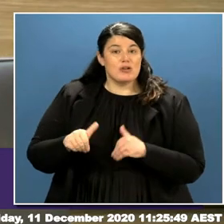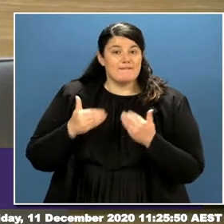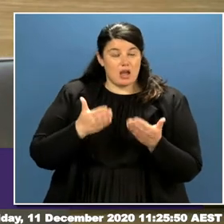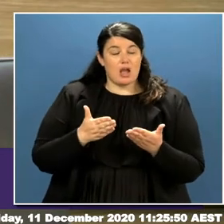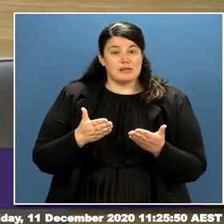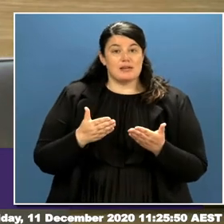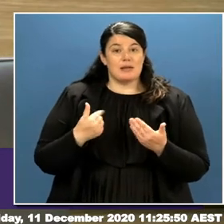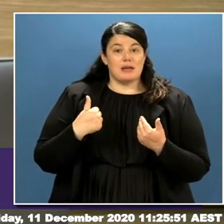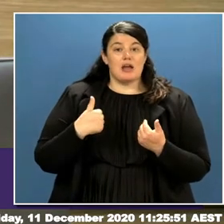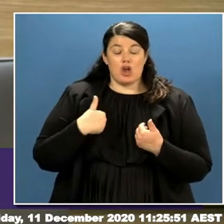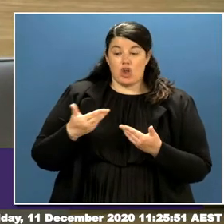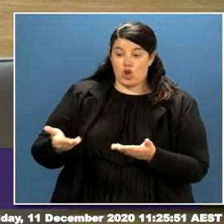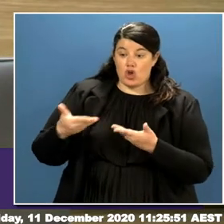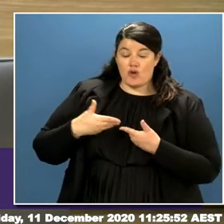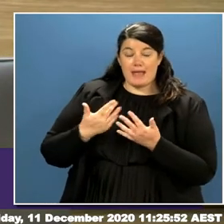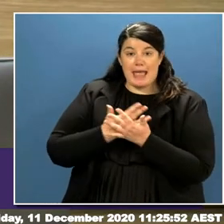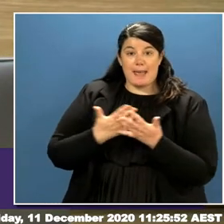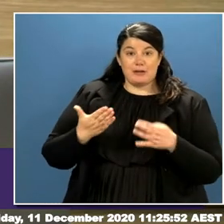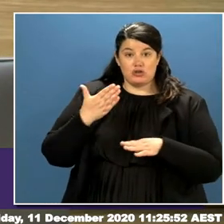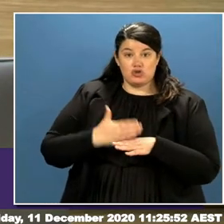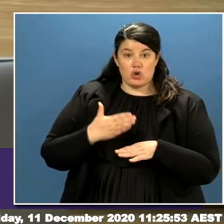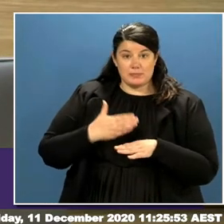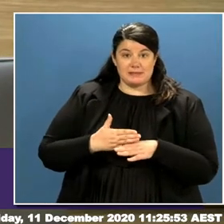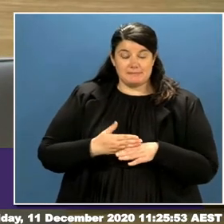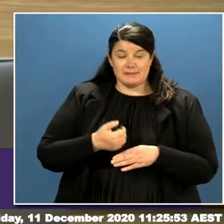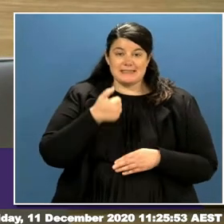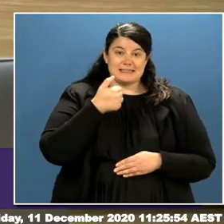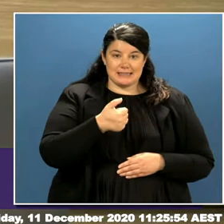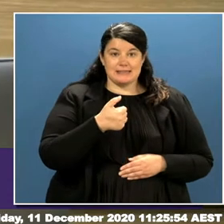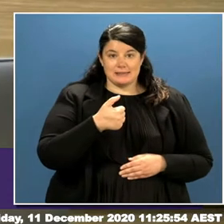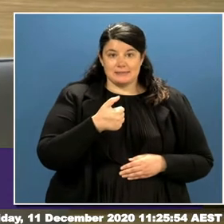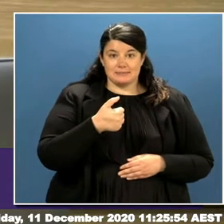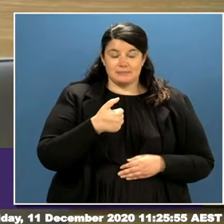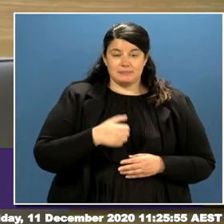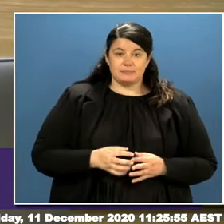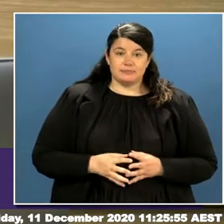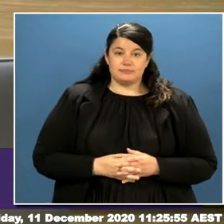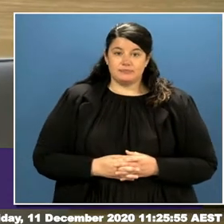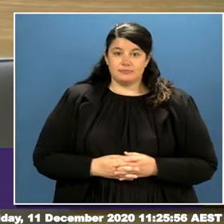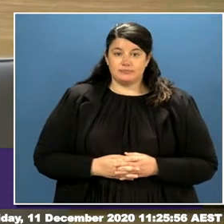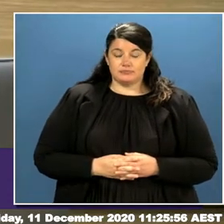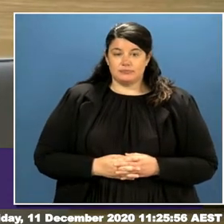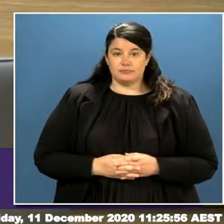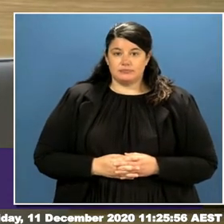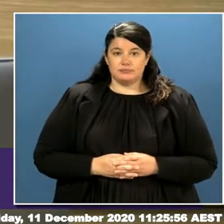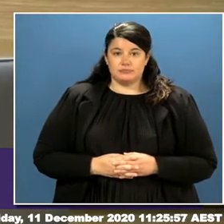offered an estimated 6 employment opportunities by DES providers.